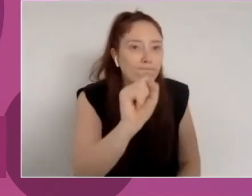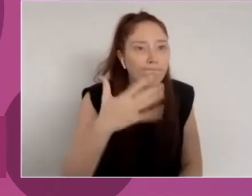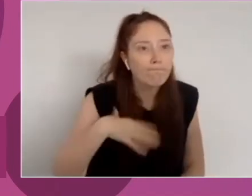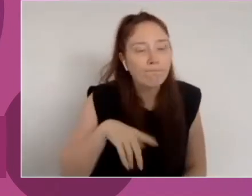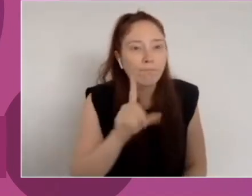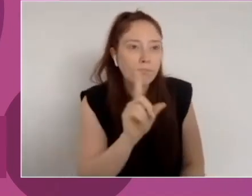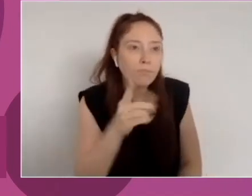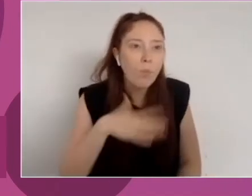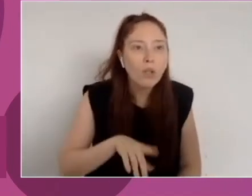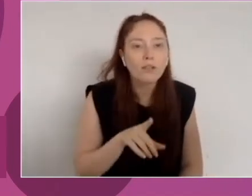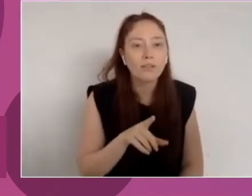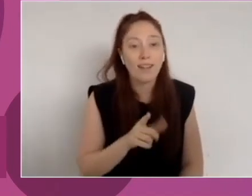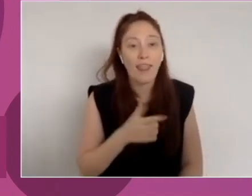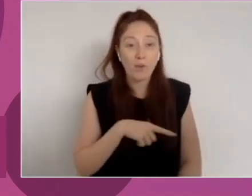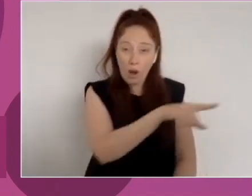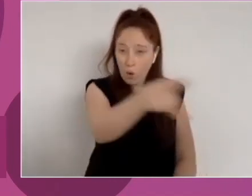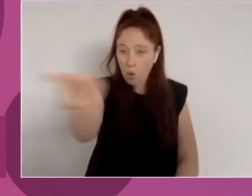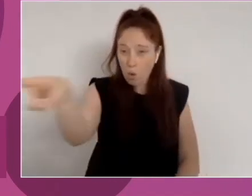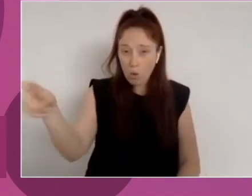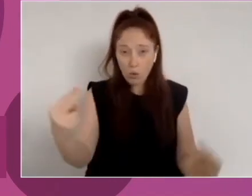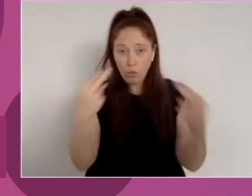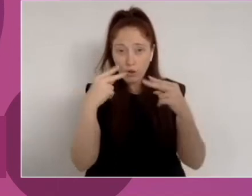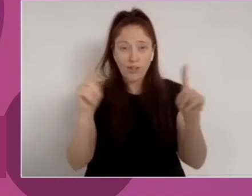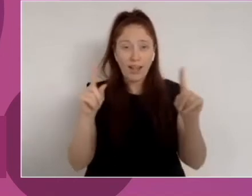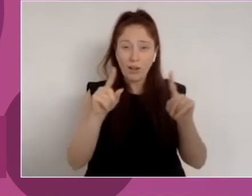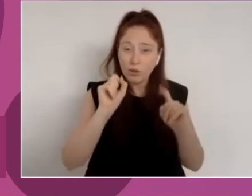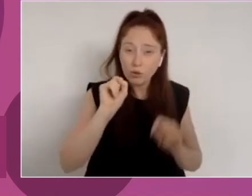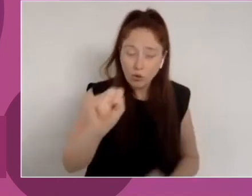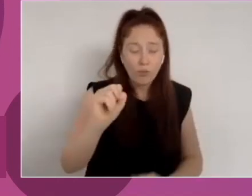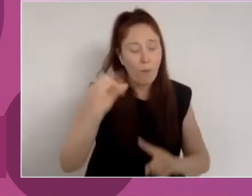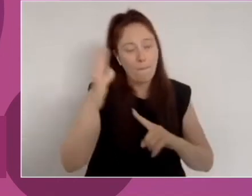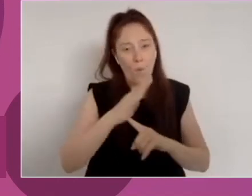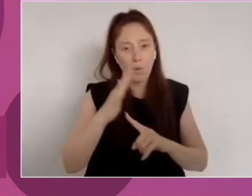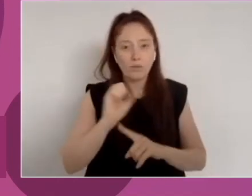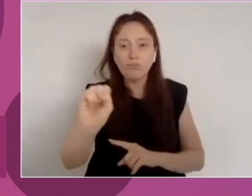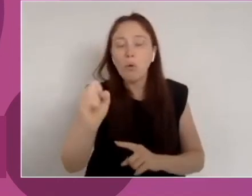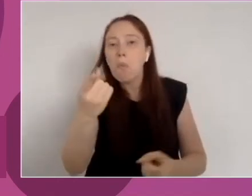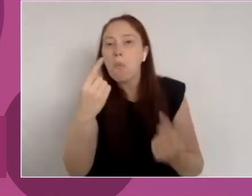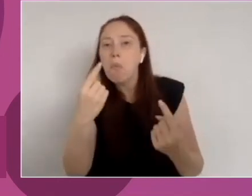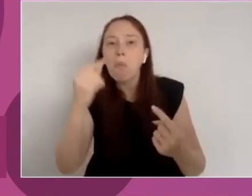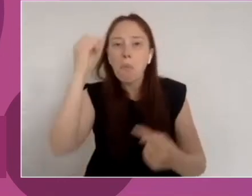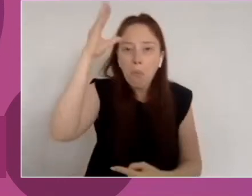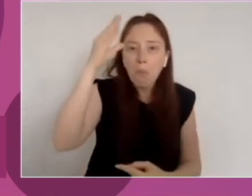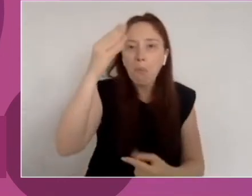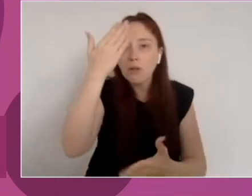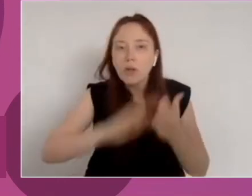Your voice, as I said before, is absolutely critical to it. I reiterate again because it